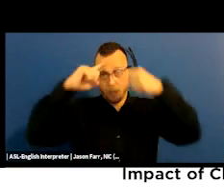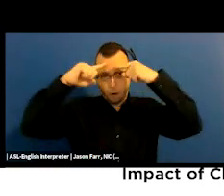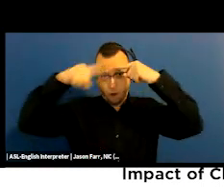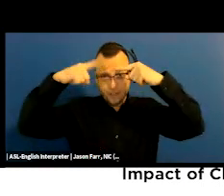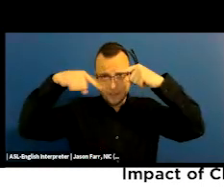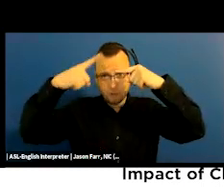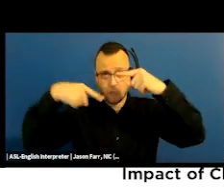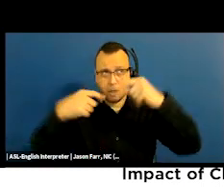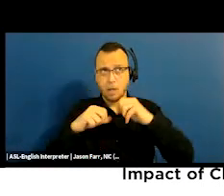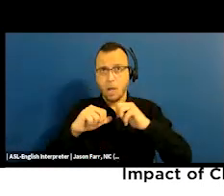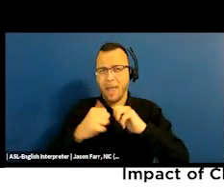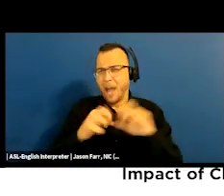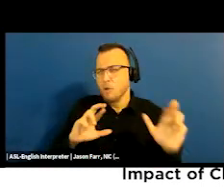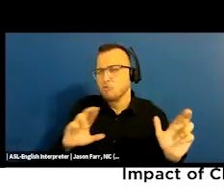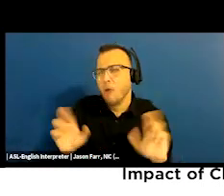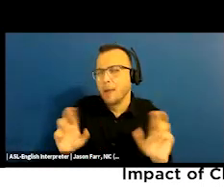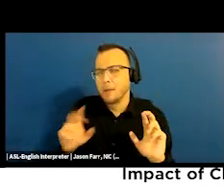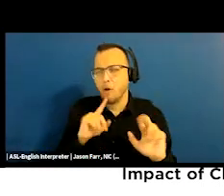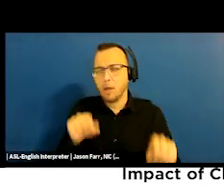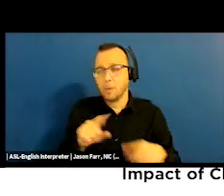So we wanna make sure that we understand